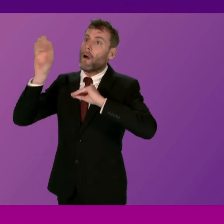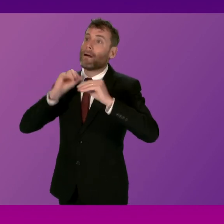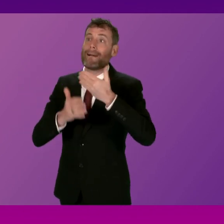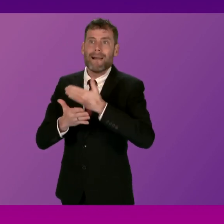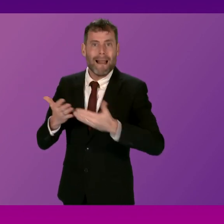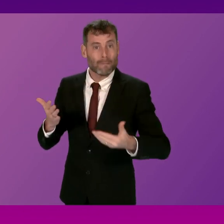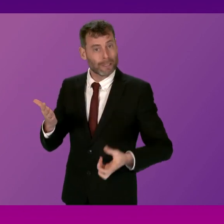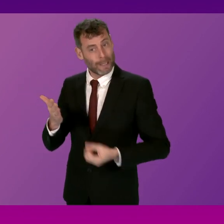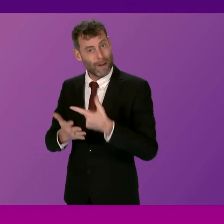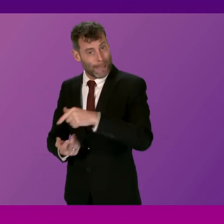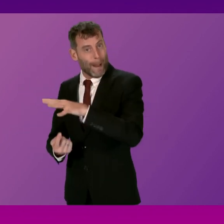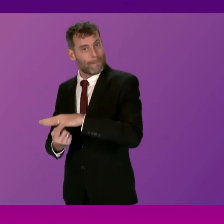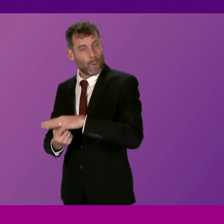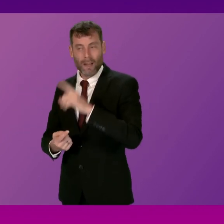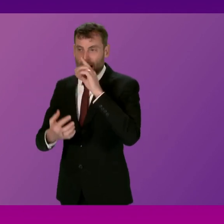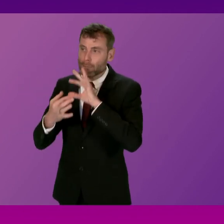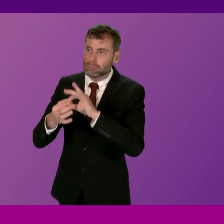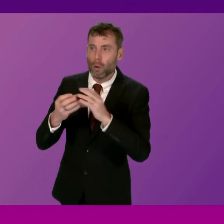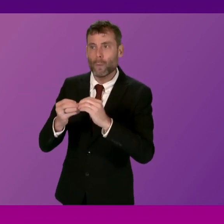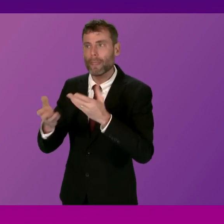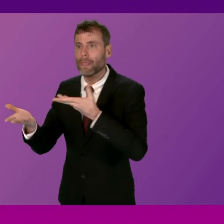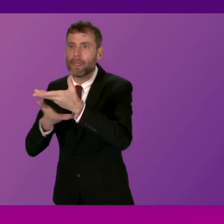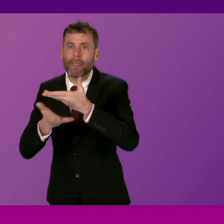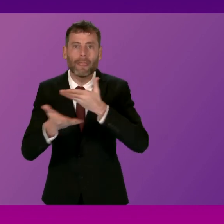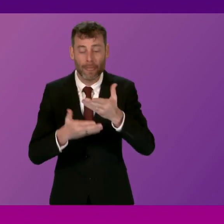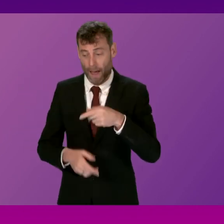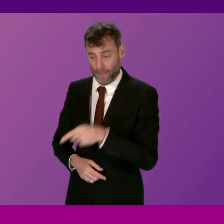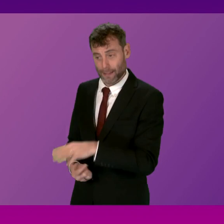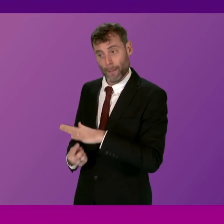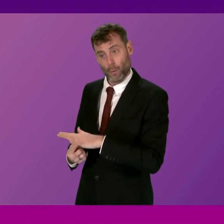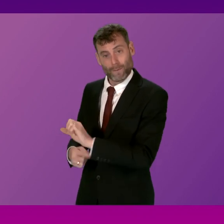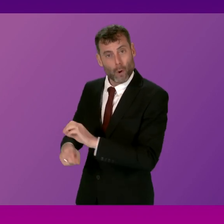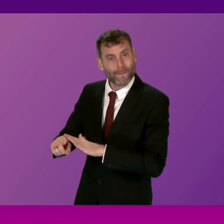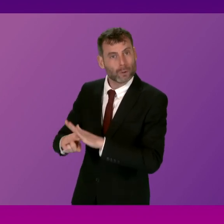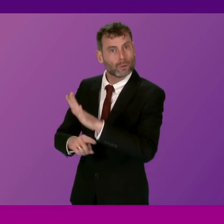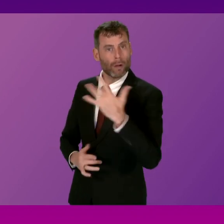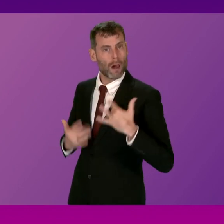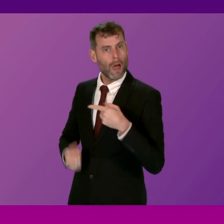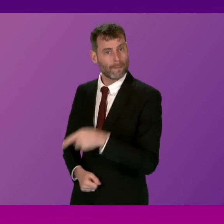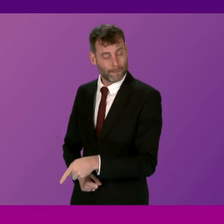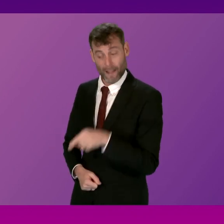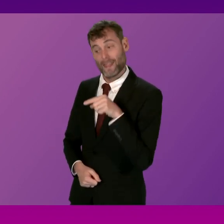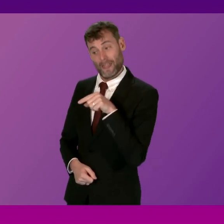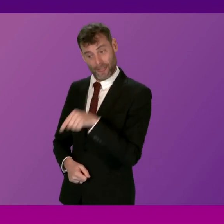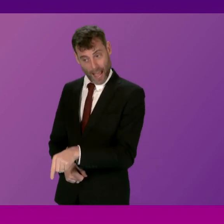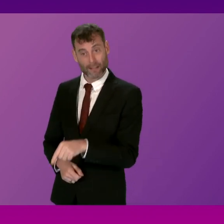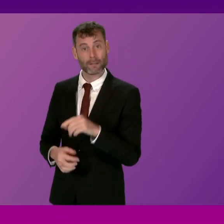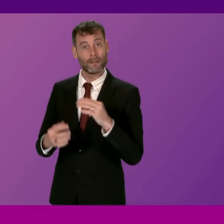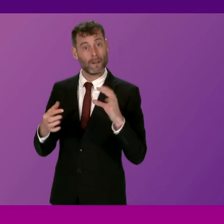is crucial for their development and future success. That aligns with the broader goal of disability equality, whereby equal opportunities are